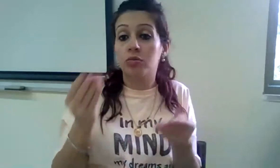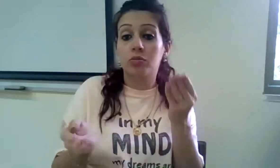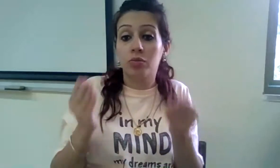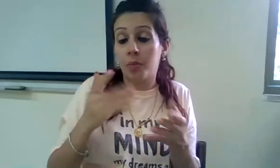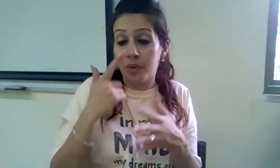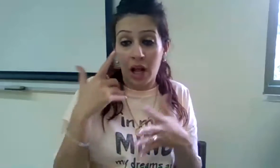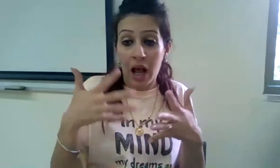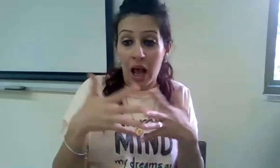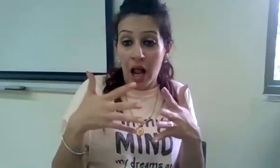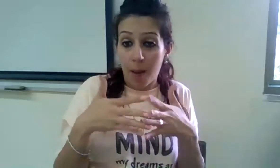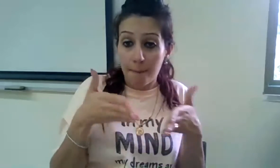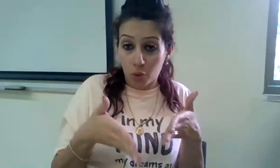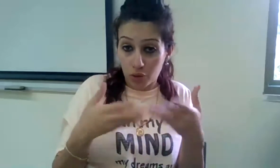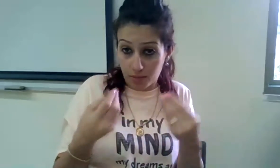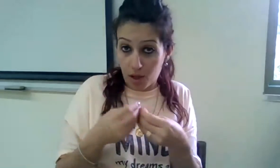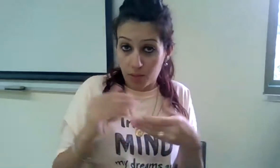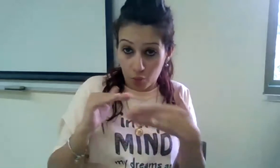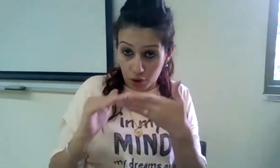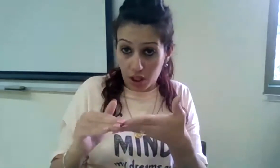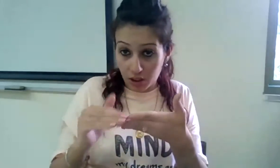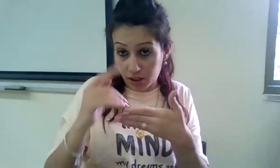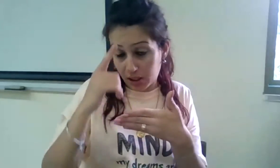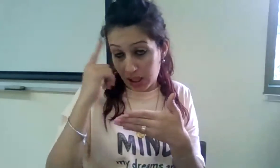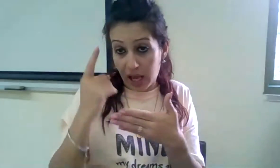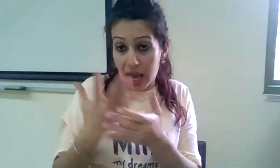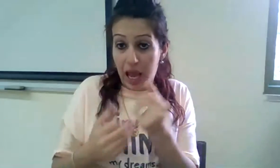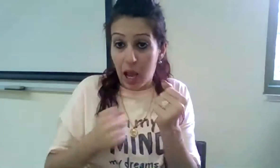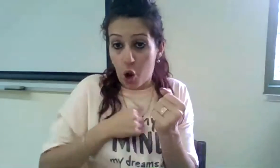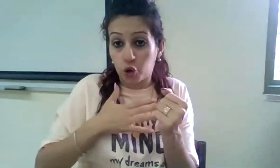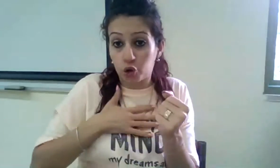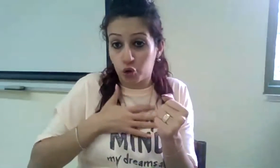in the classroom, considering that each and every child has